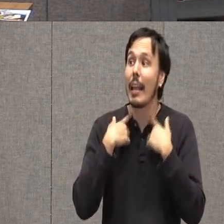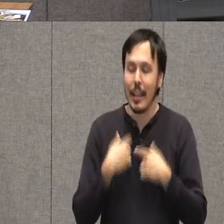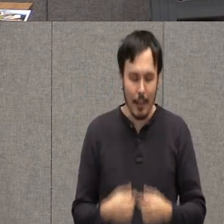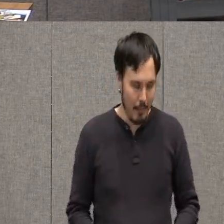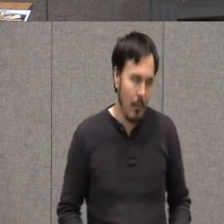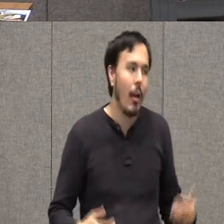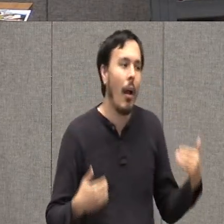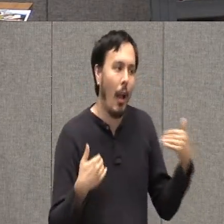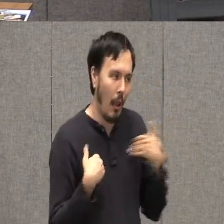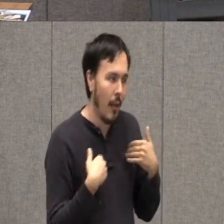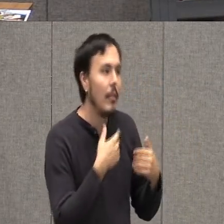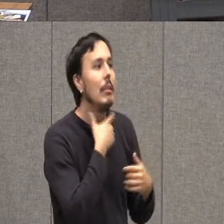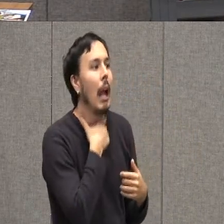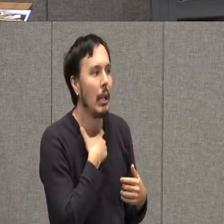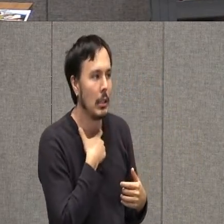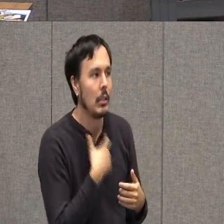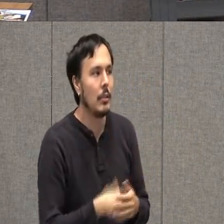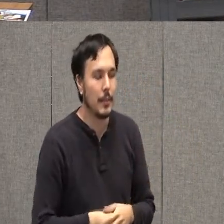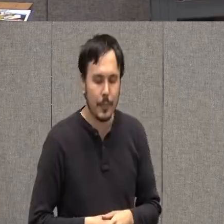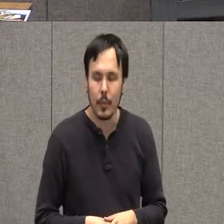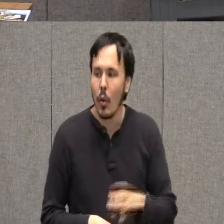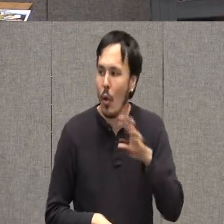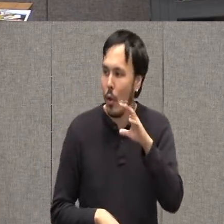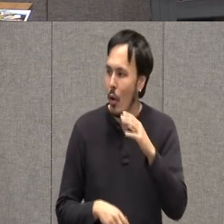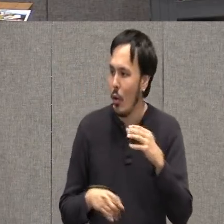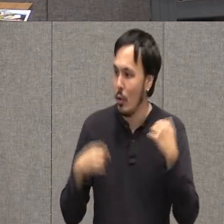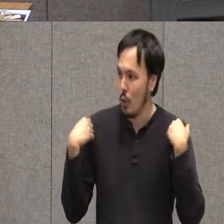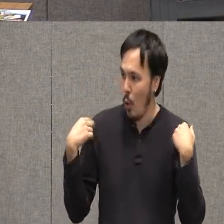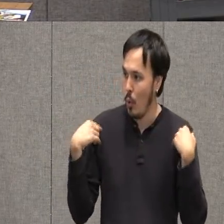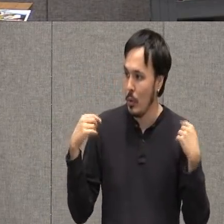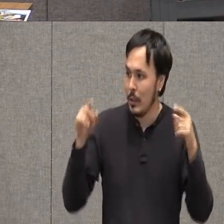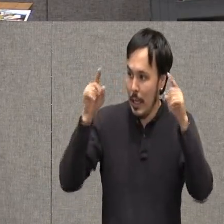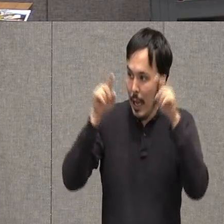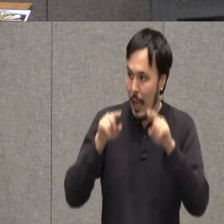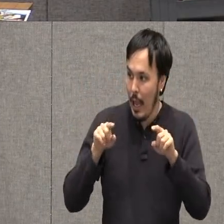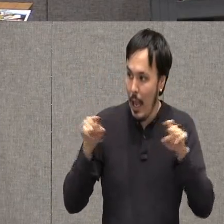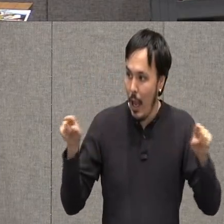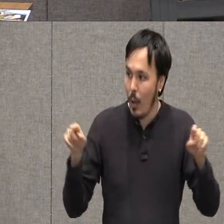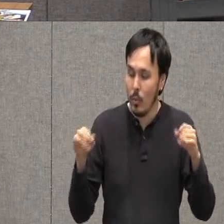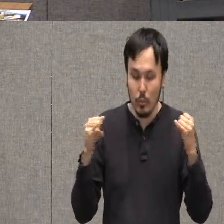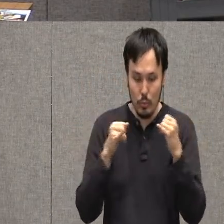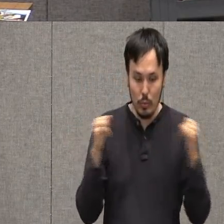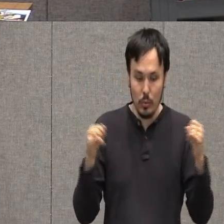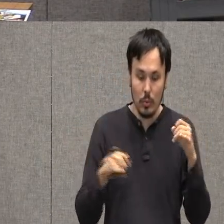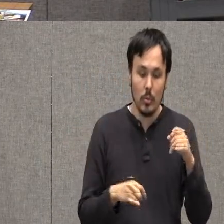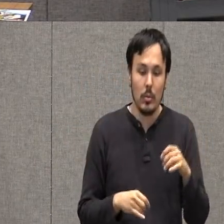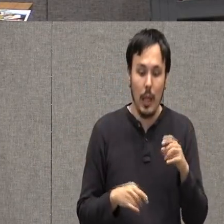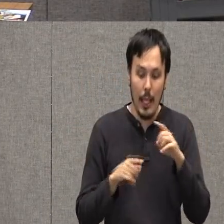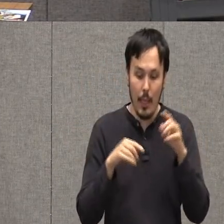And then, okay so her shoulders go out in straight lines and then her arms go down,